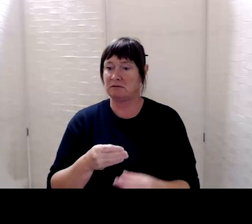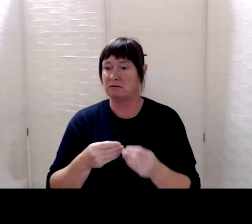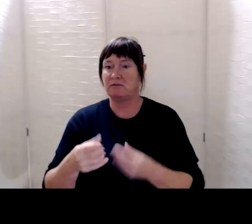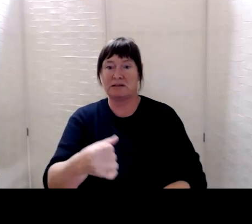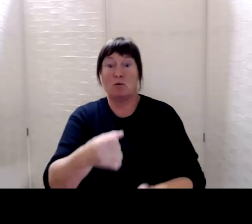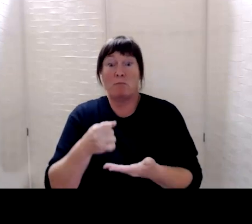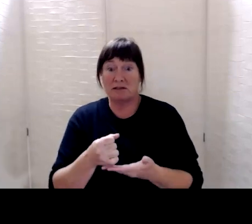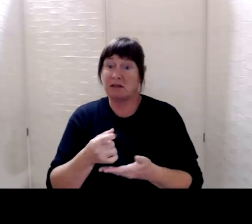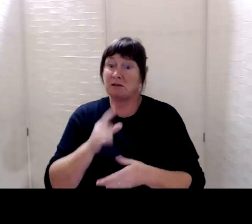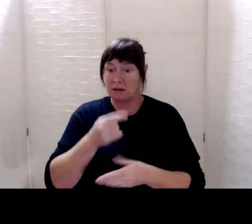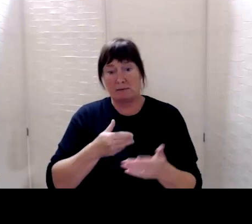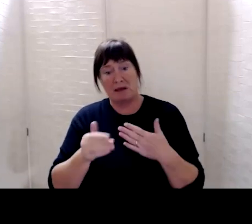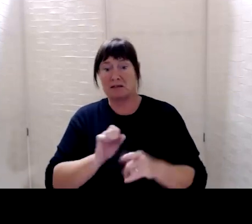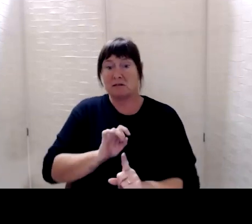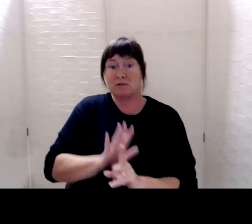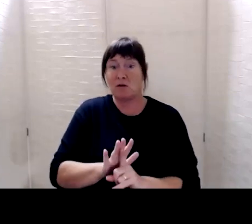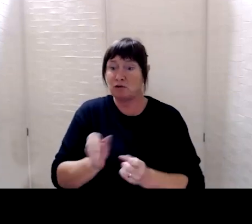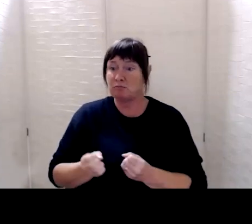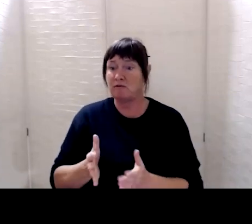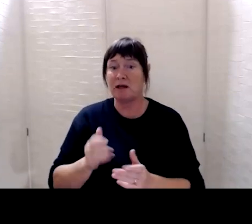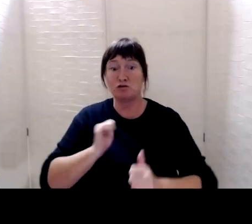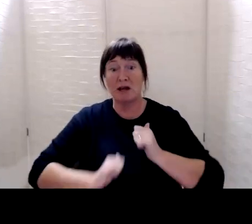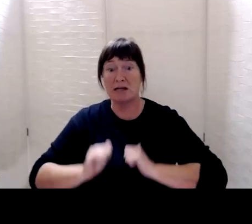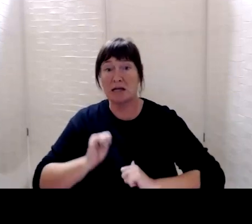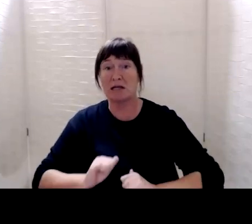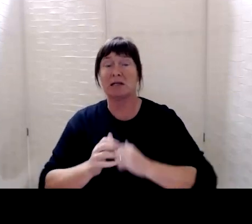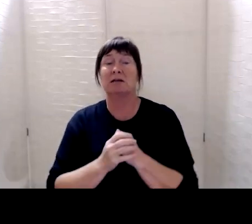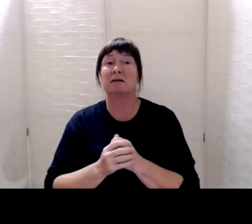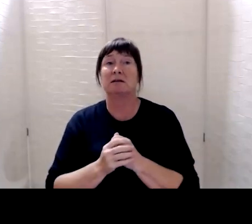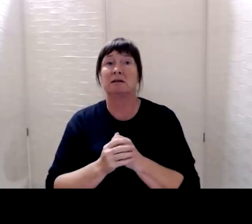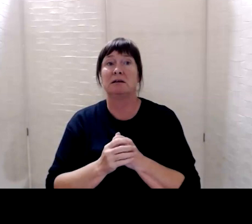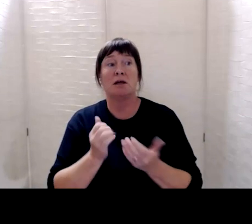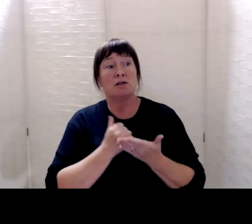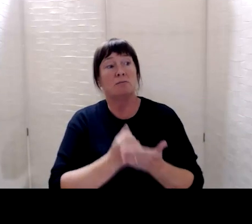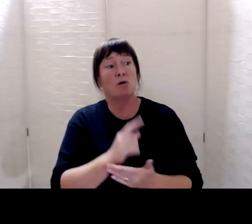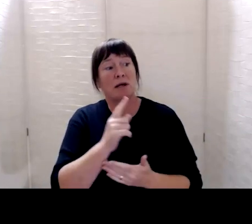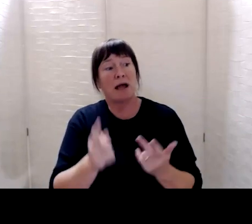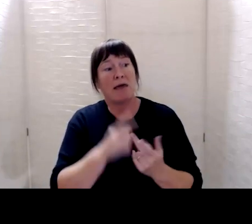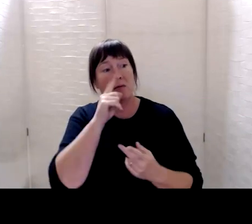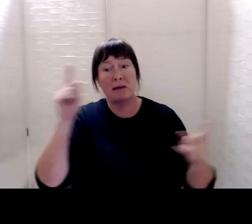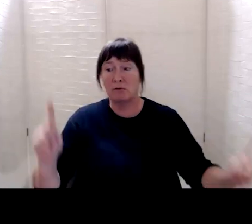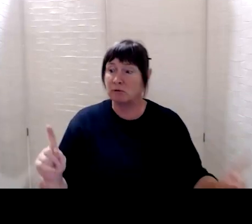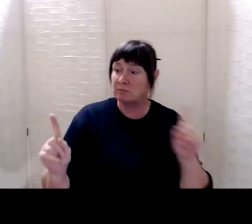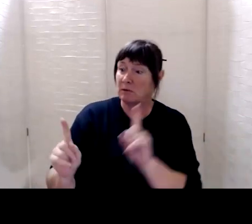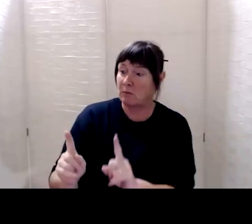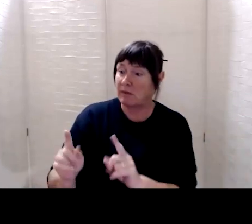Connecting others that can support them to succeed and importantly, empowering more people